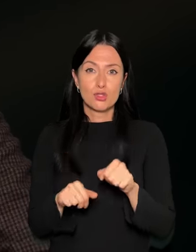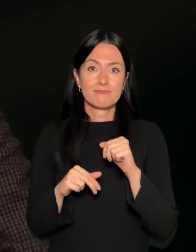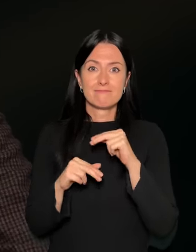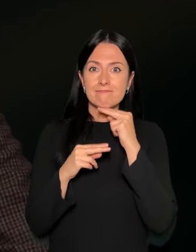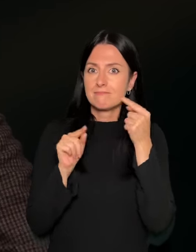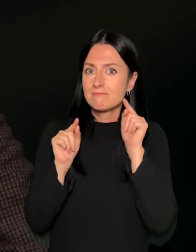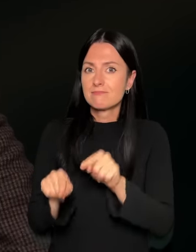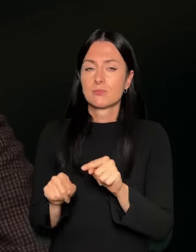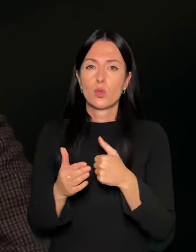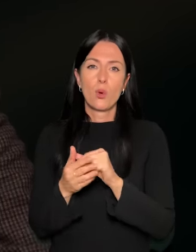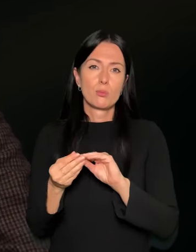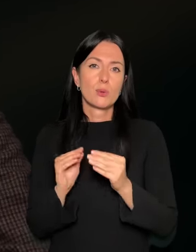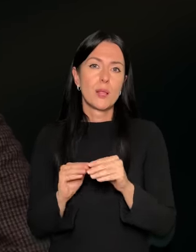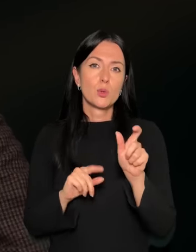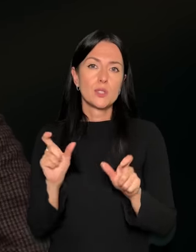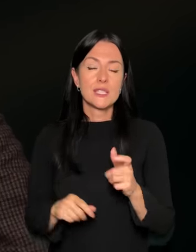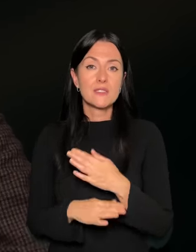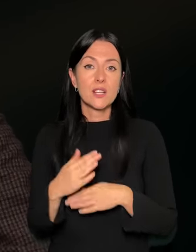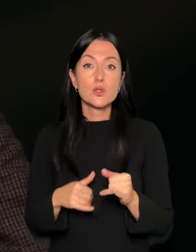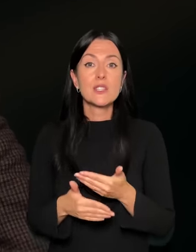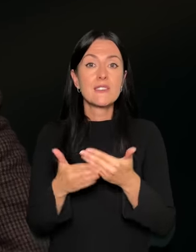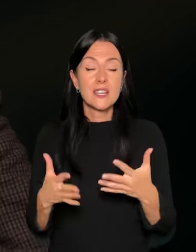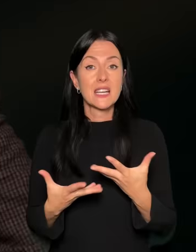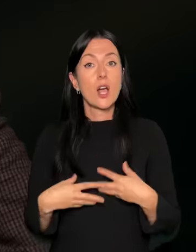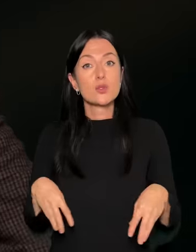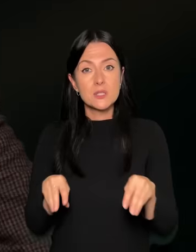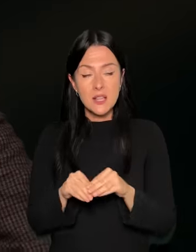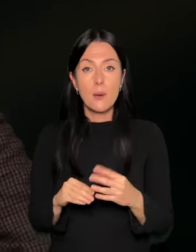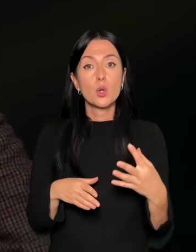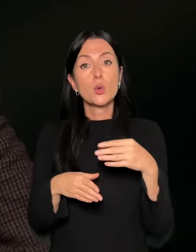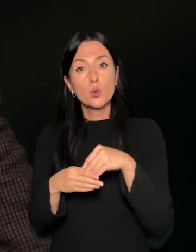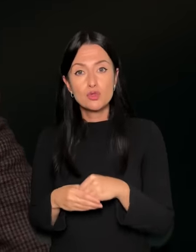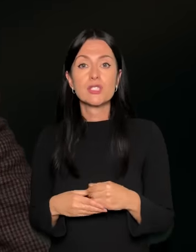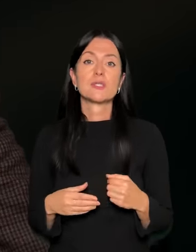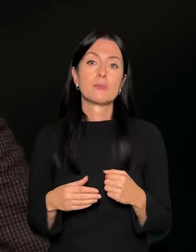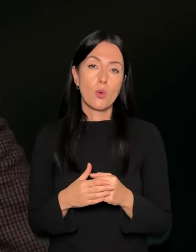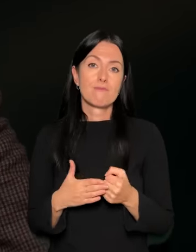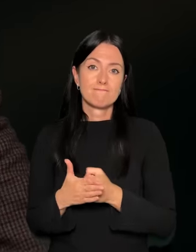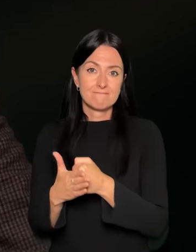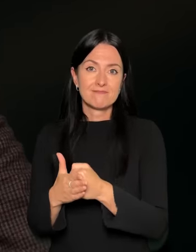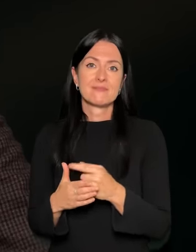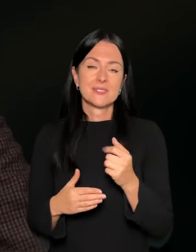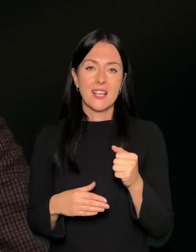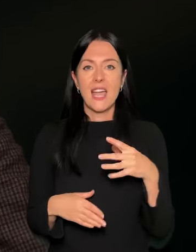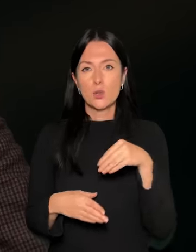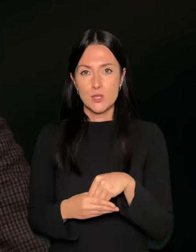will draw your attention to the problems of people with disabilities, and you will join us in the fight for inclusivity.